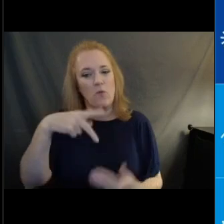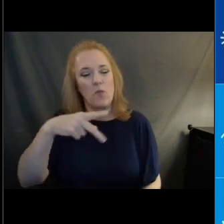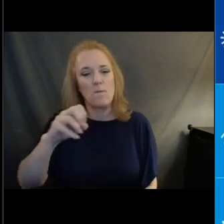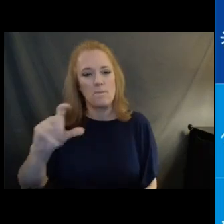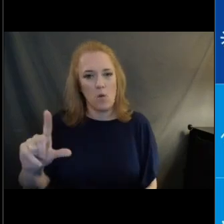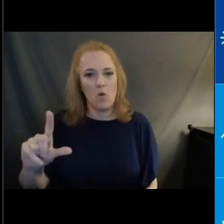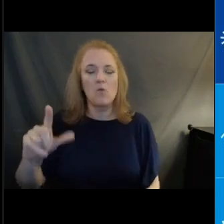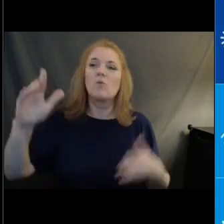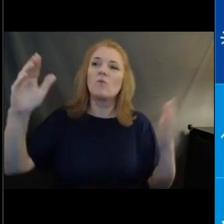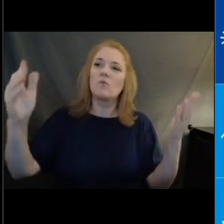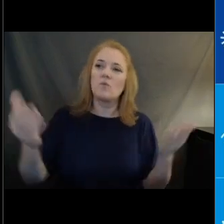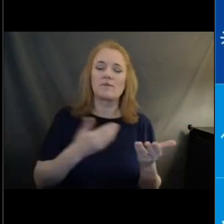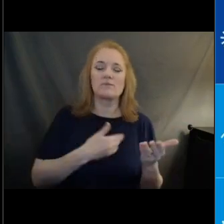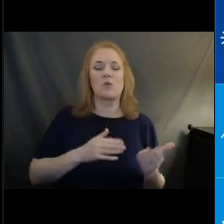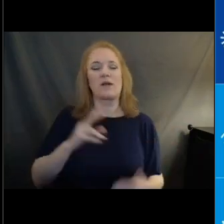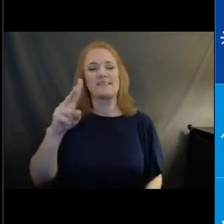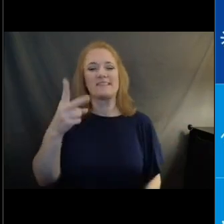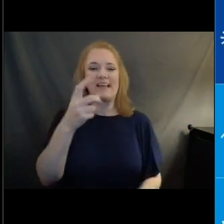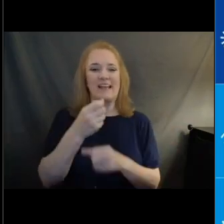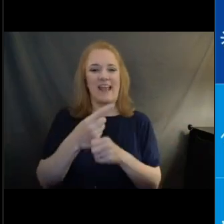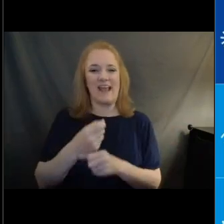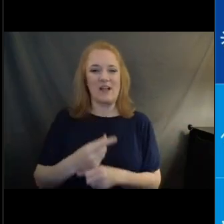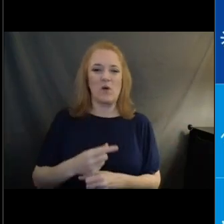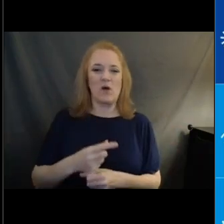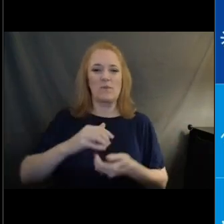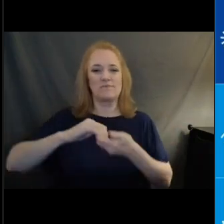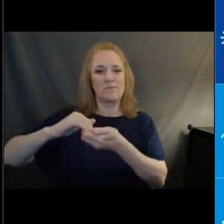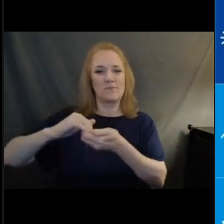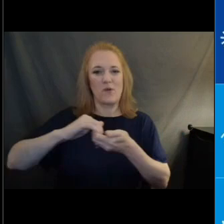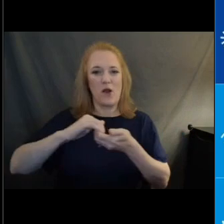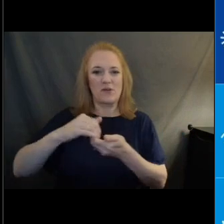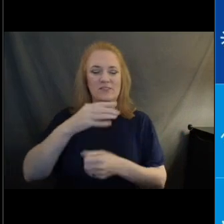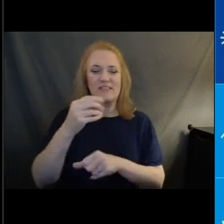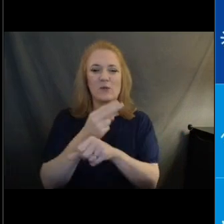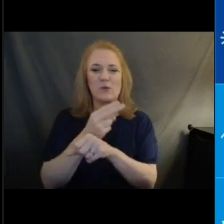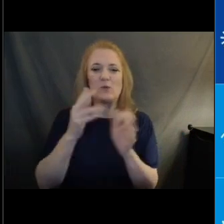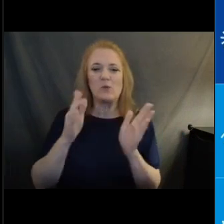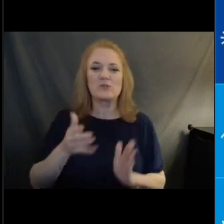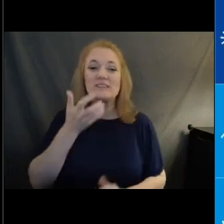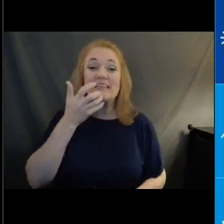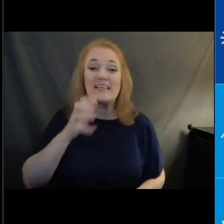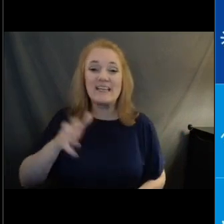welcome to our second annual Weather Service Partners and Users Heat Webinar. I'm Kim McMahon.